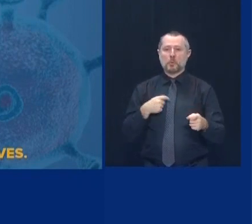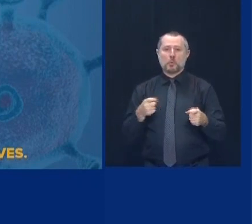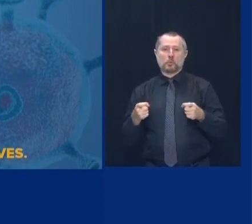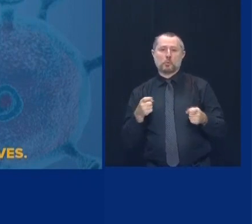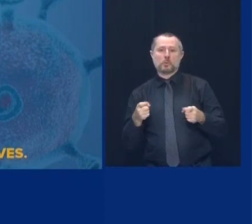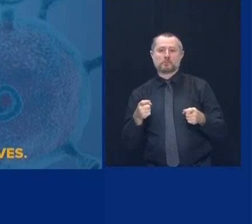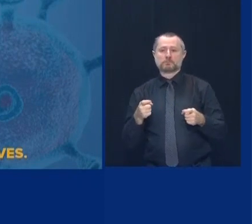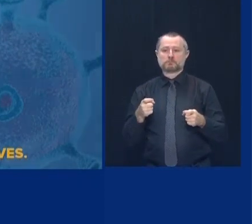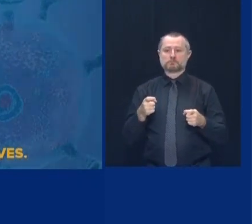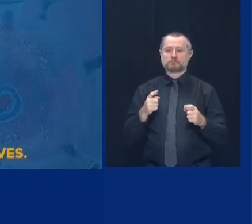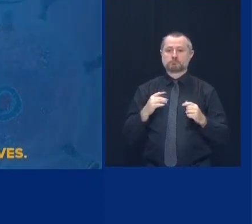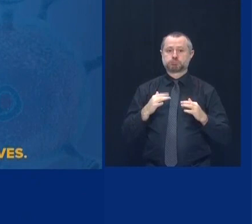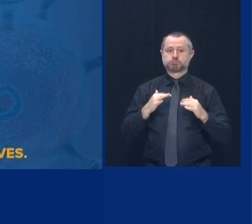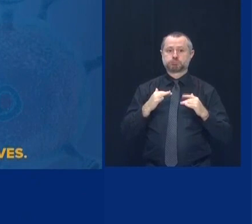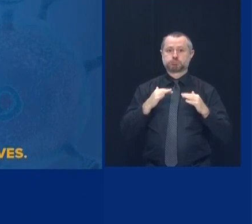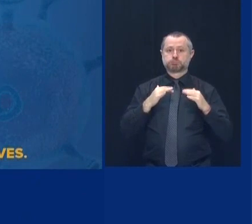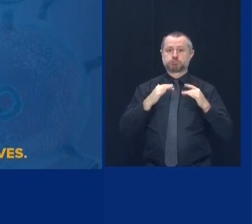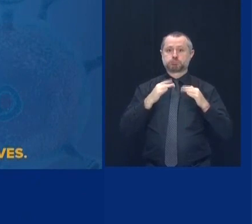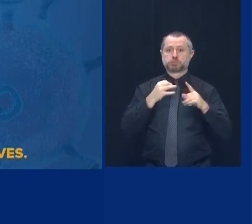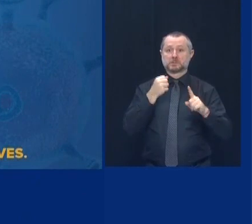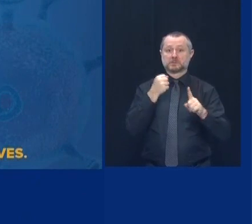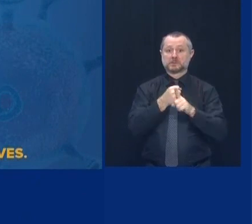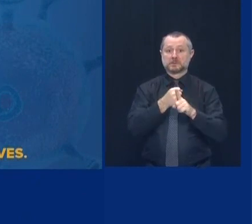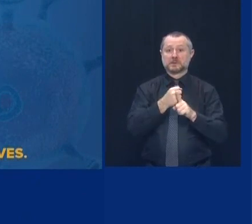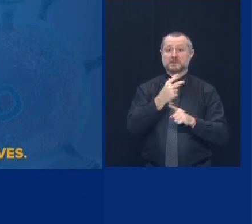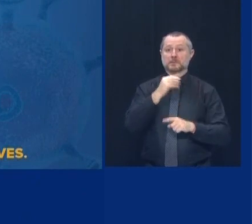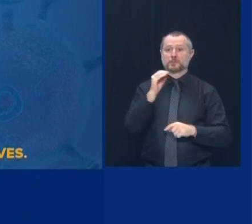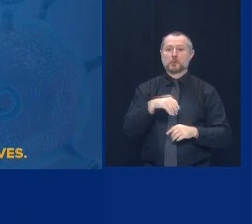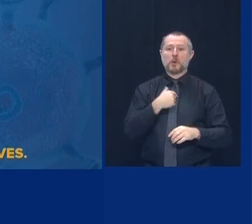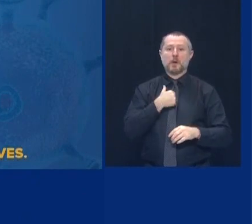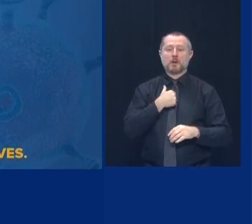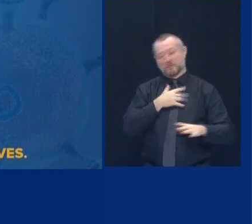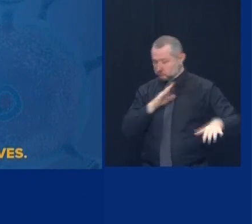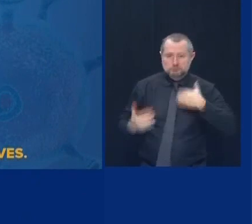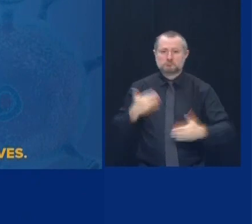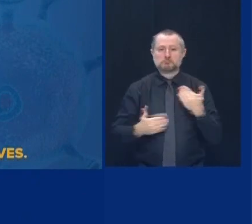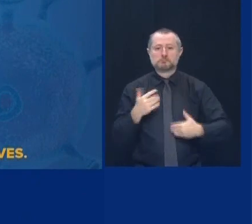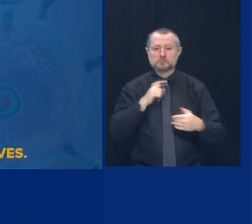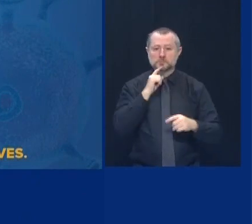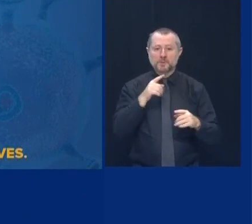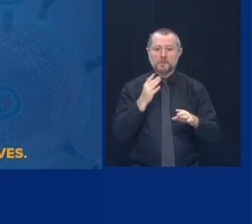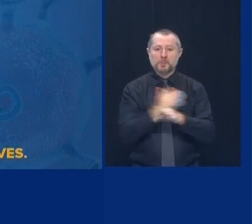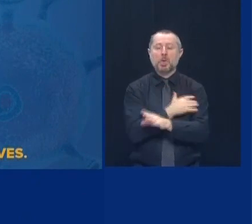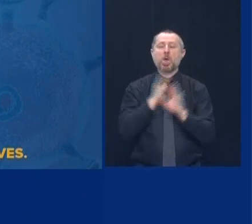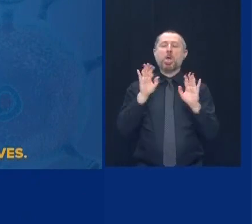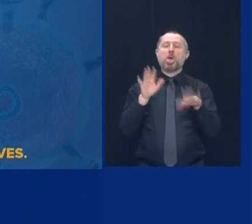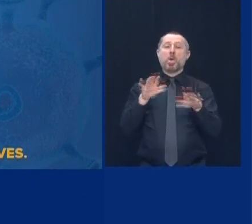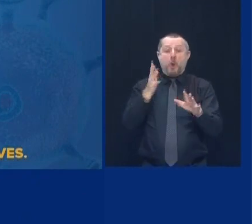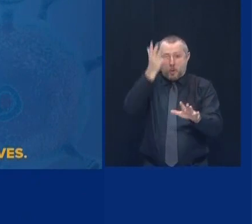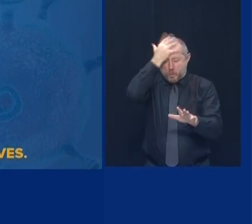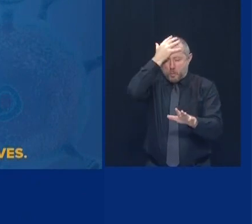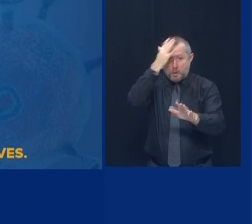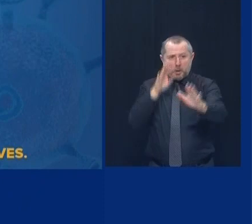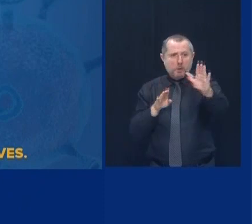AMERICA.Ñi 3% GIVES US A MARGINAL OFÑ